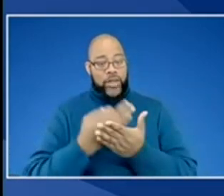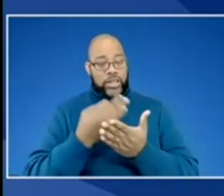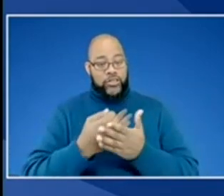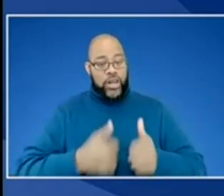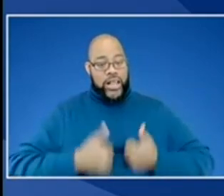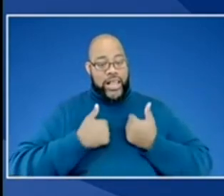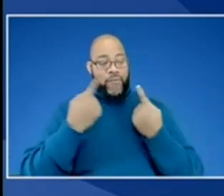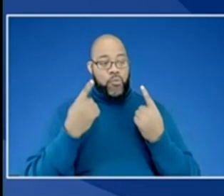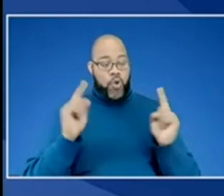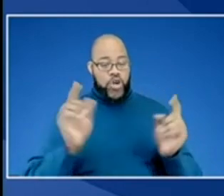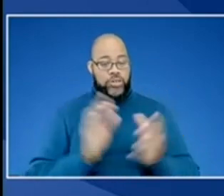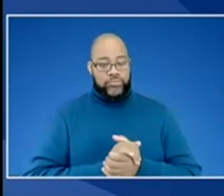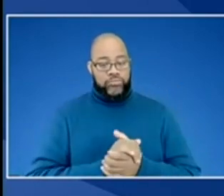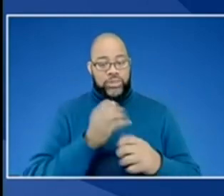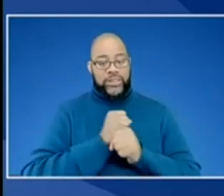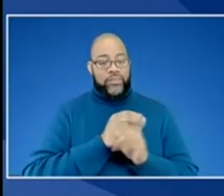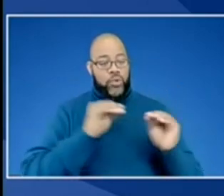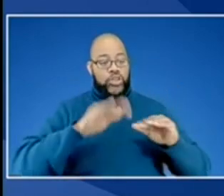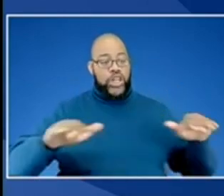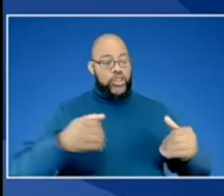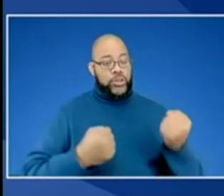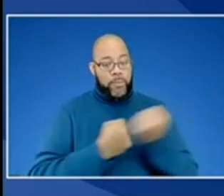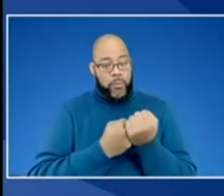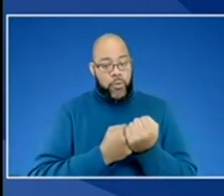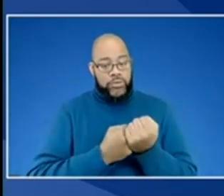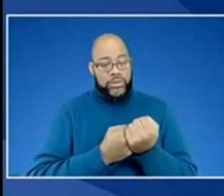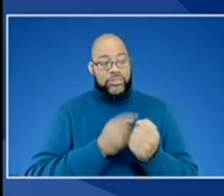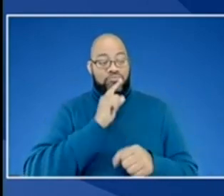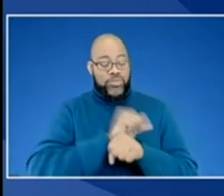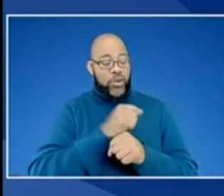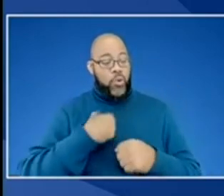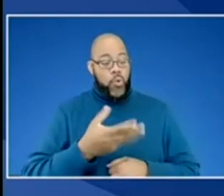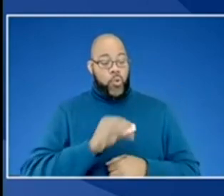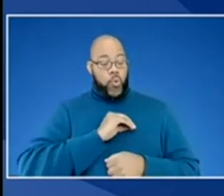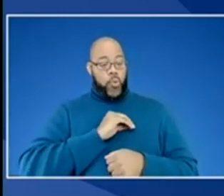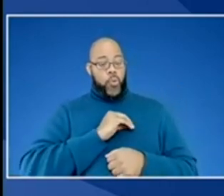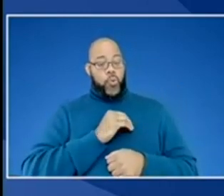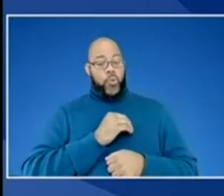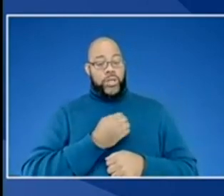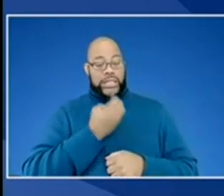I receive no child support, and the reality of owning, heating and maintaining a 100